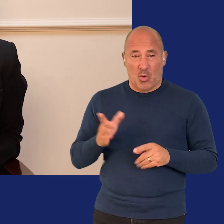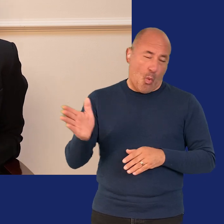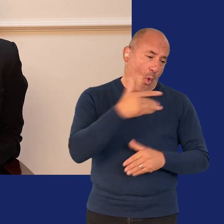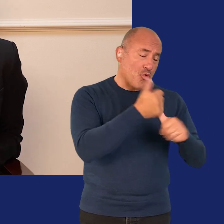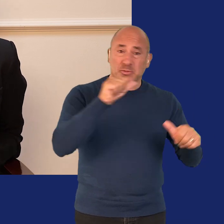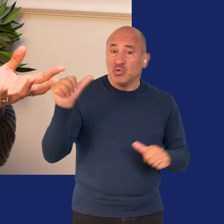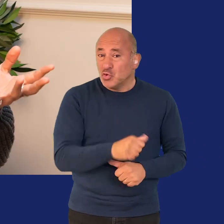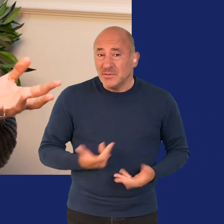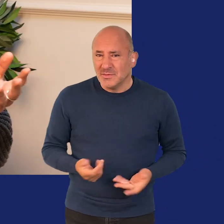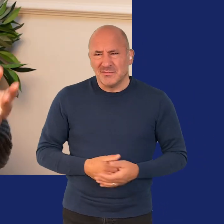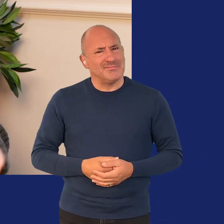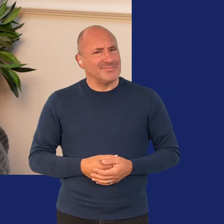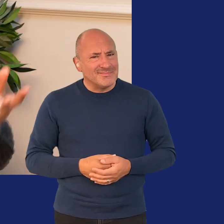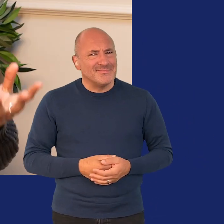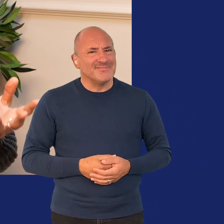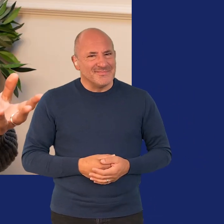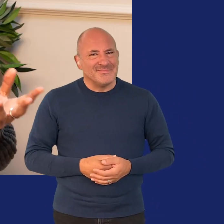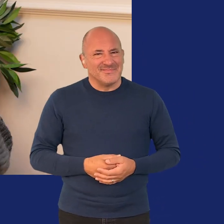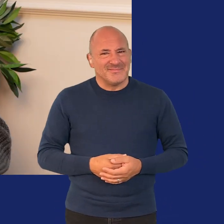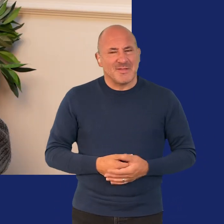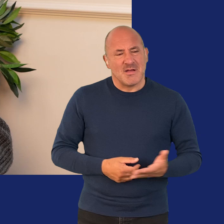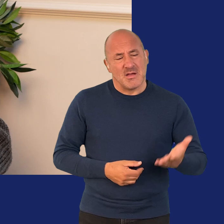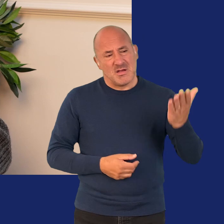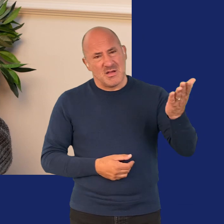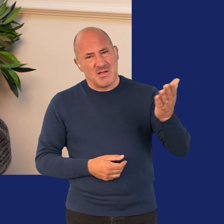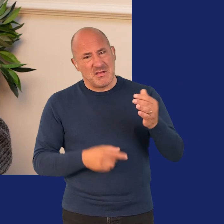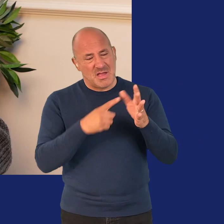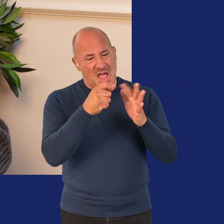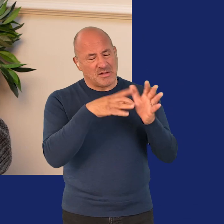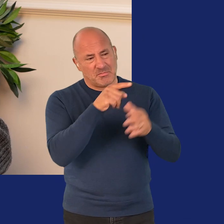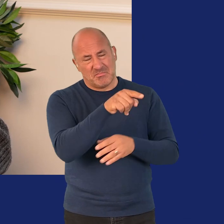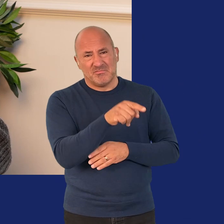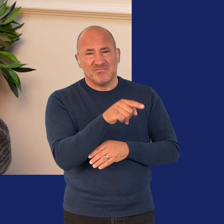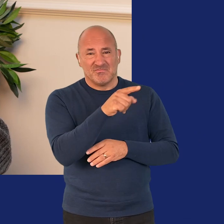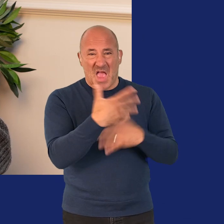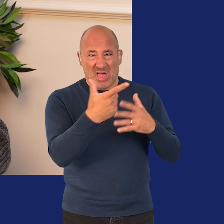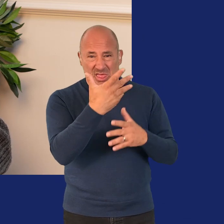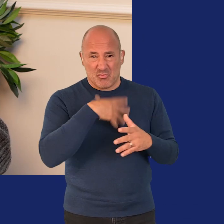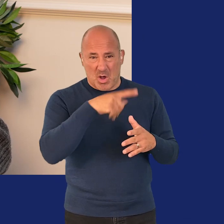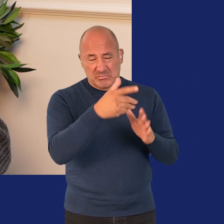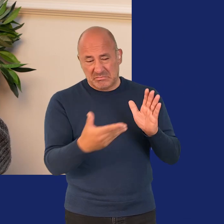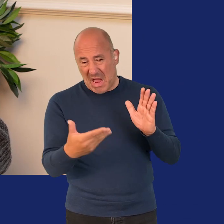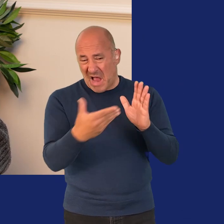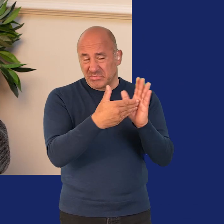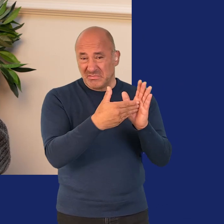Like, is there like anything that you would like to add on top of